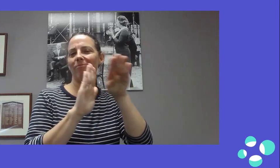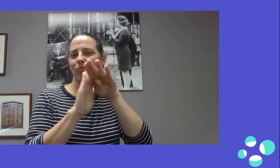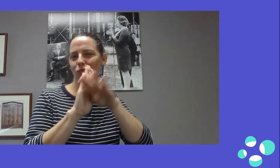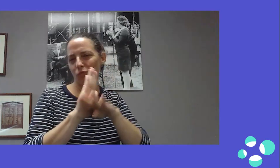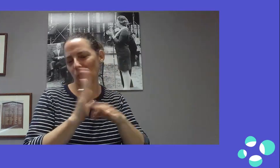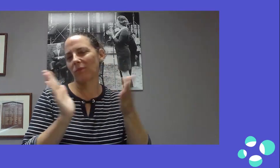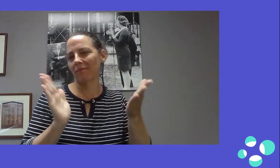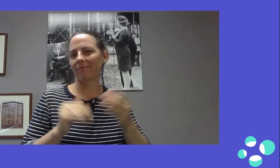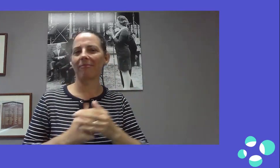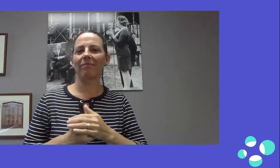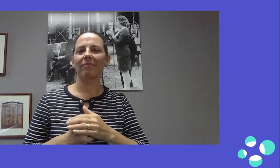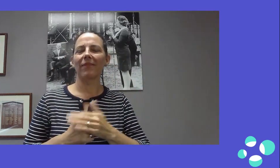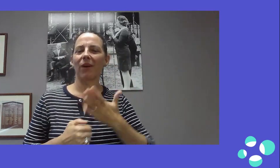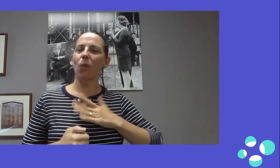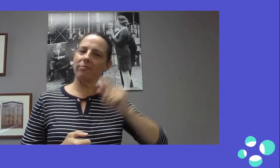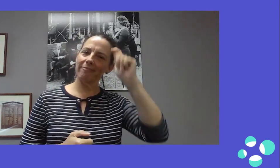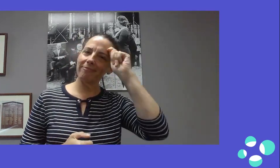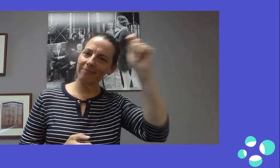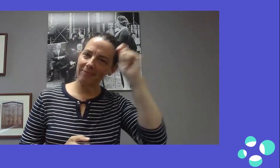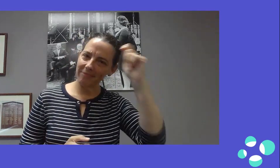So I'd like to acknowledge those people from my career.